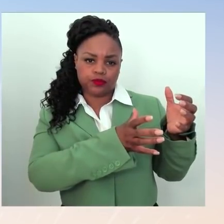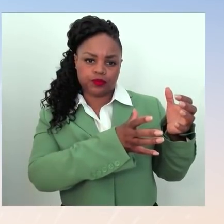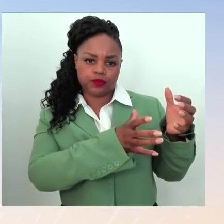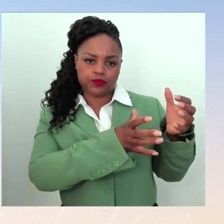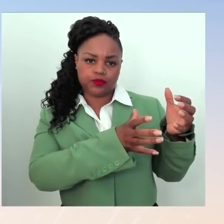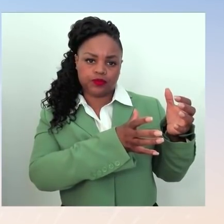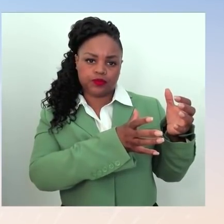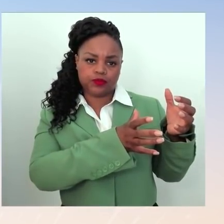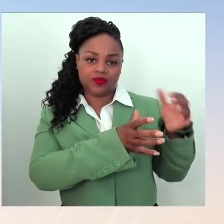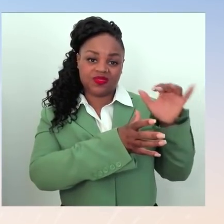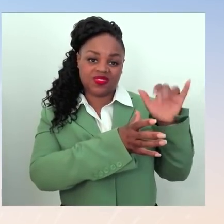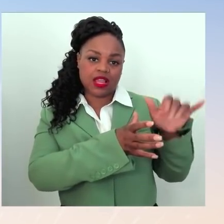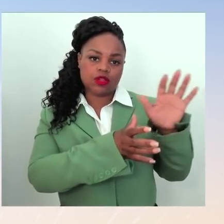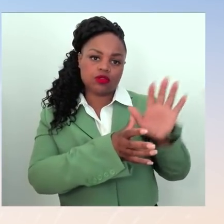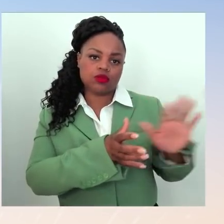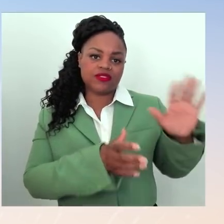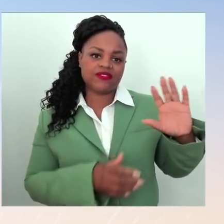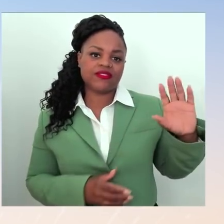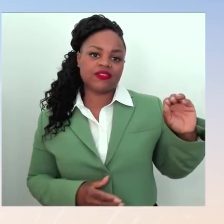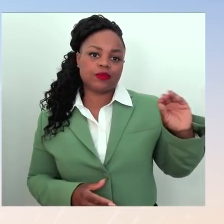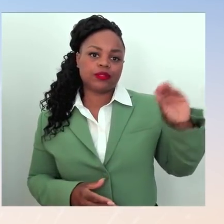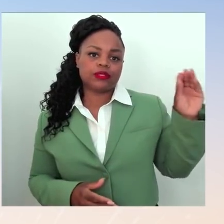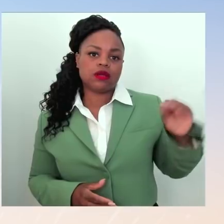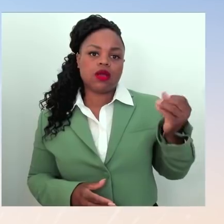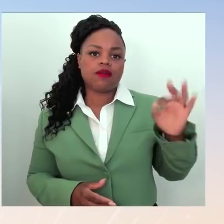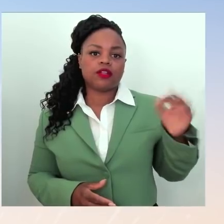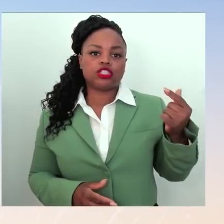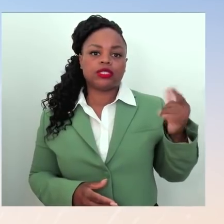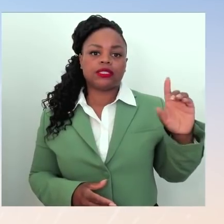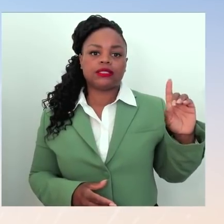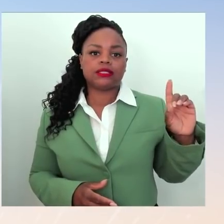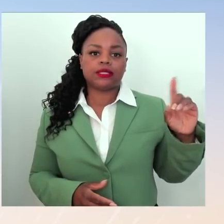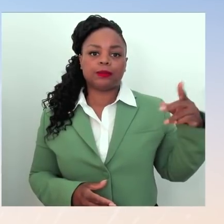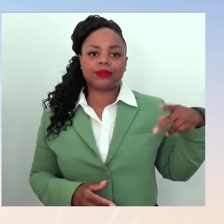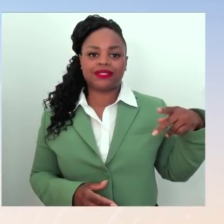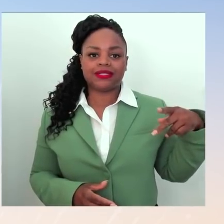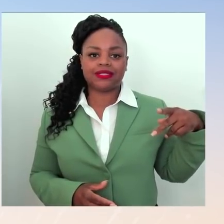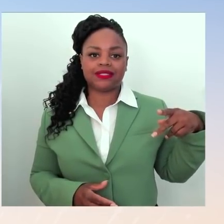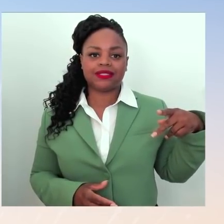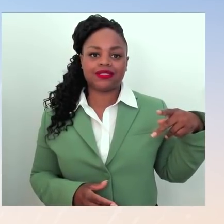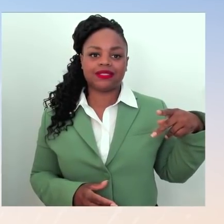while Russia and Ukrai- -- and China, sorry, account for only 15 percent.